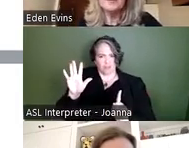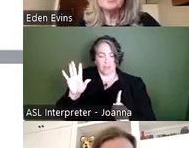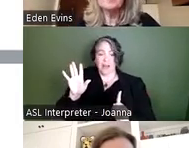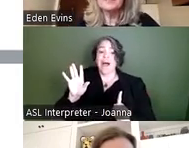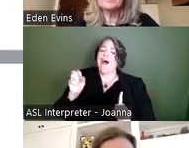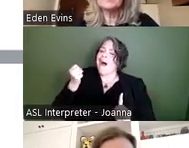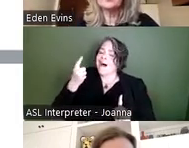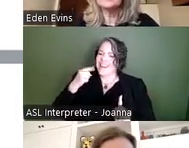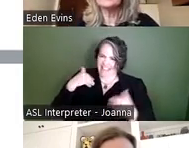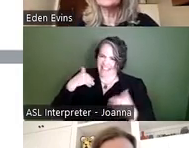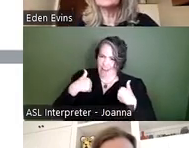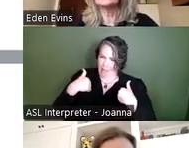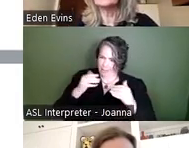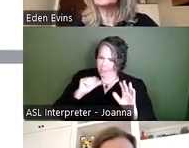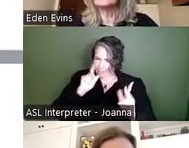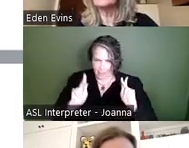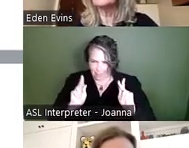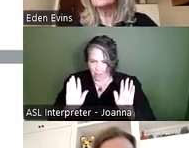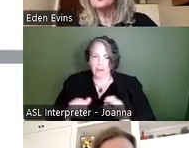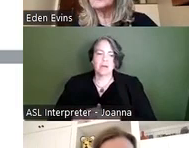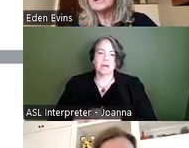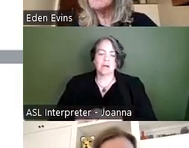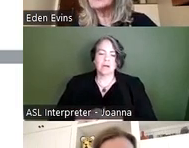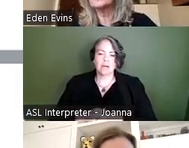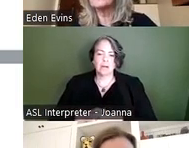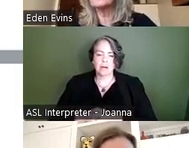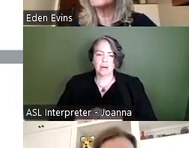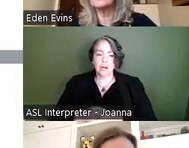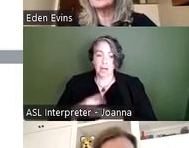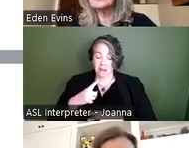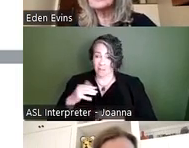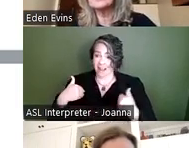But essentially it's another tool. Animal models are another tool that I think can